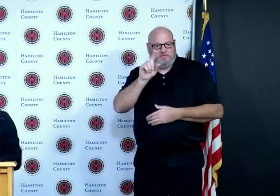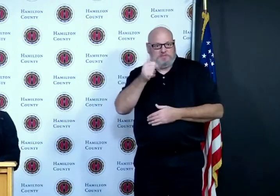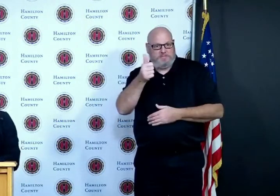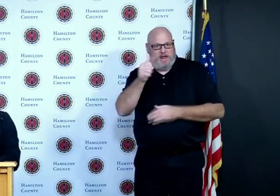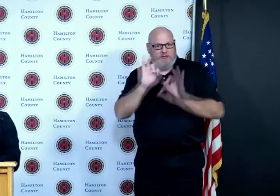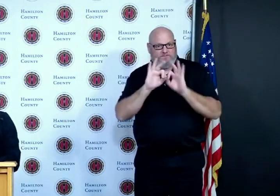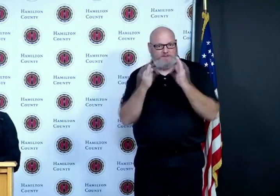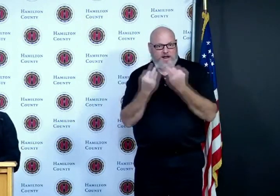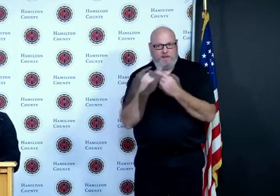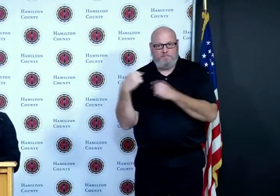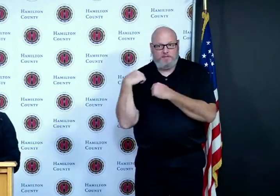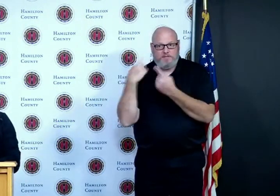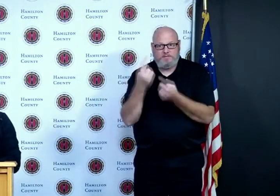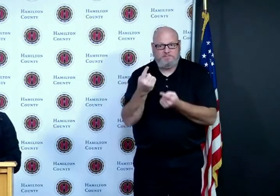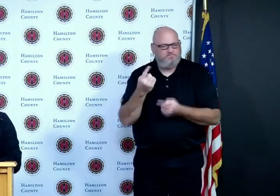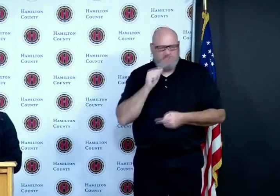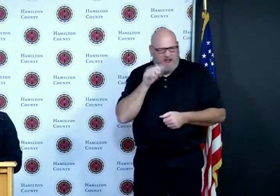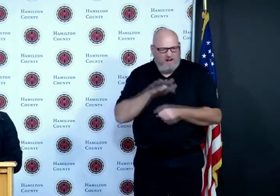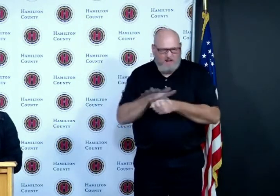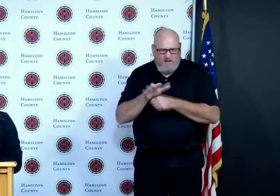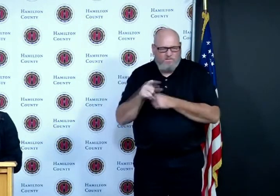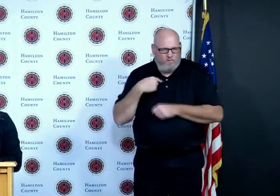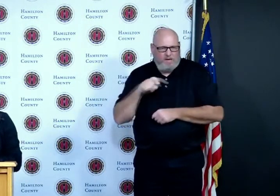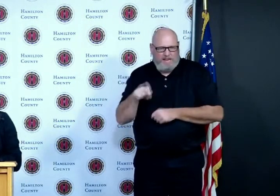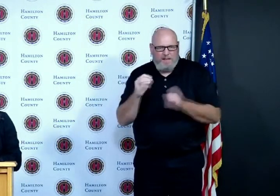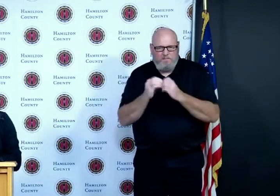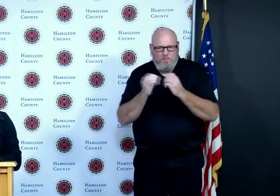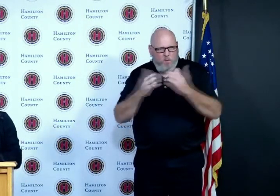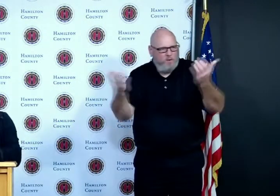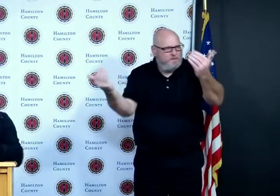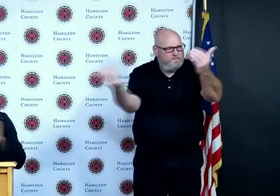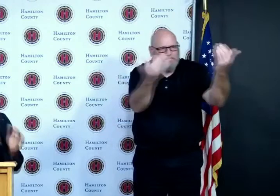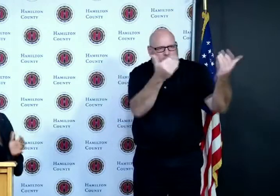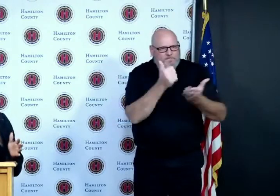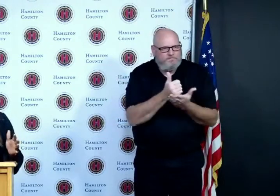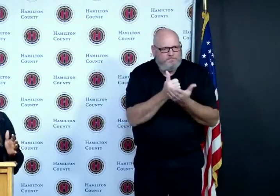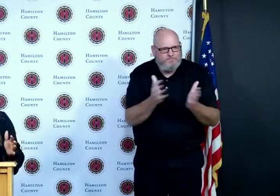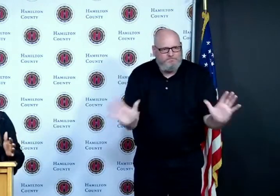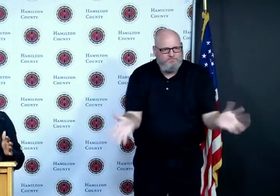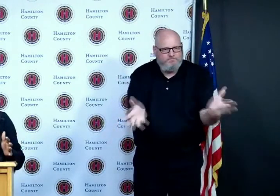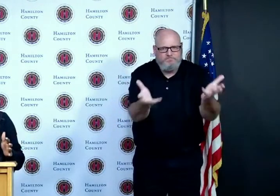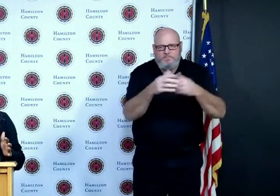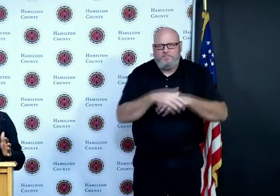we also understand that there will be a gap in we've got the funding from the Treasury